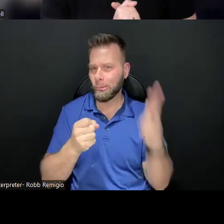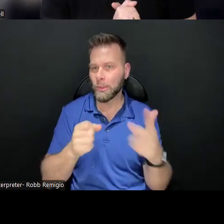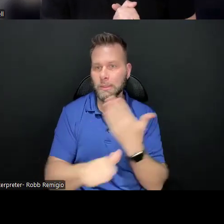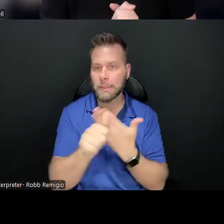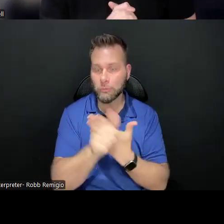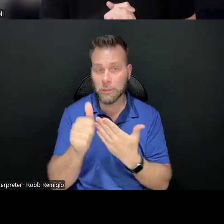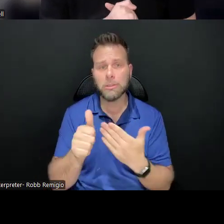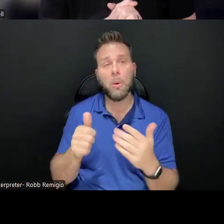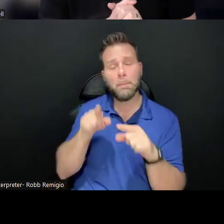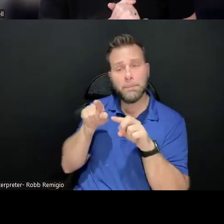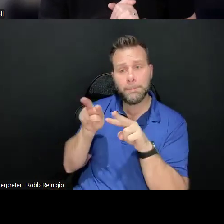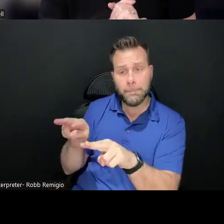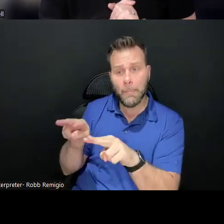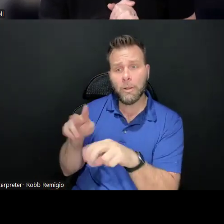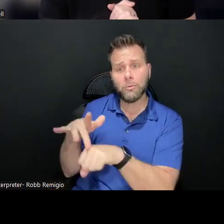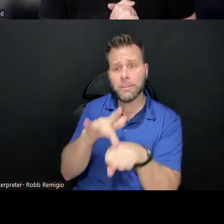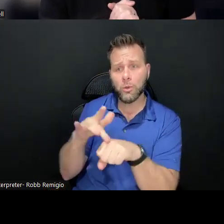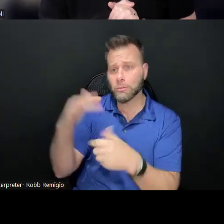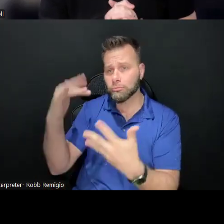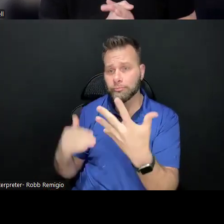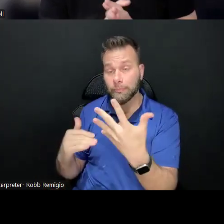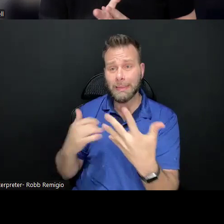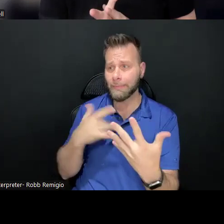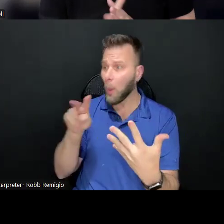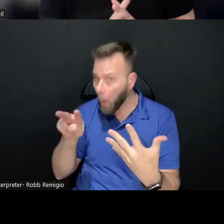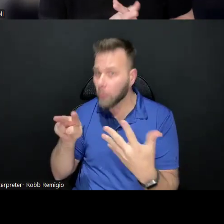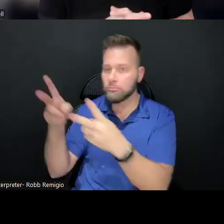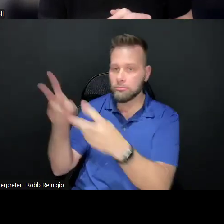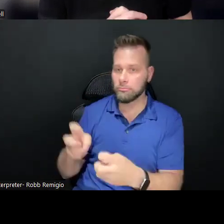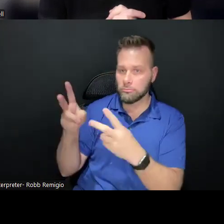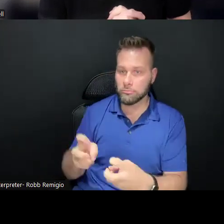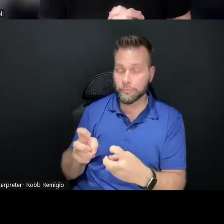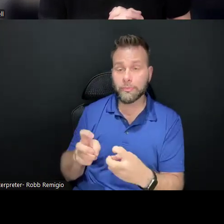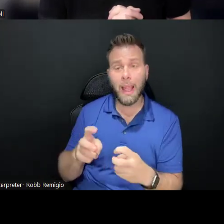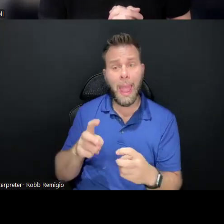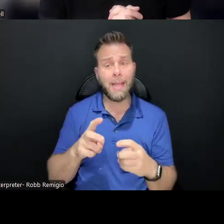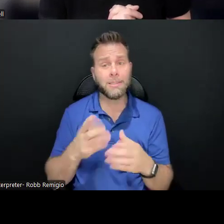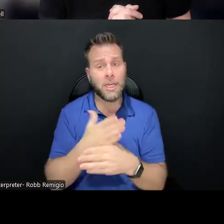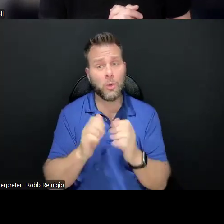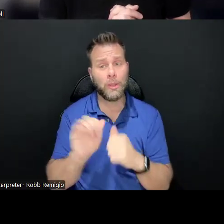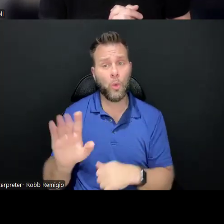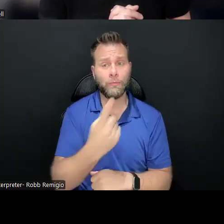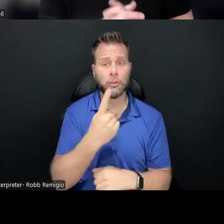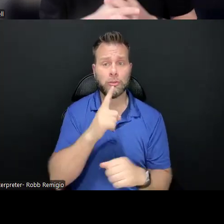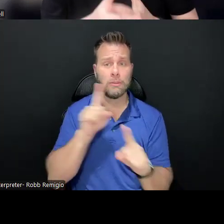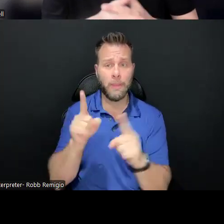Please take a look at all of these resources and download them if possible and share them with your First Responders so they have access to them, as